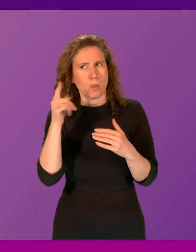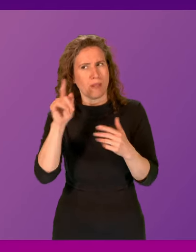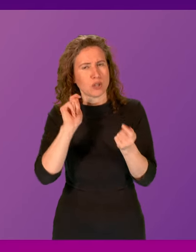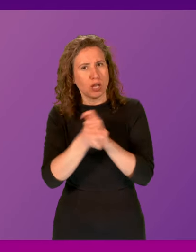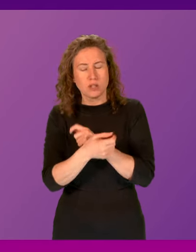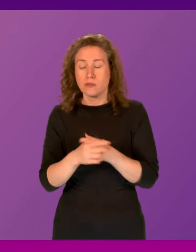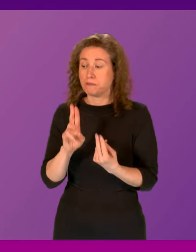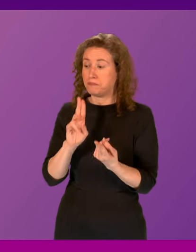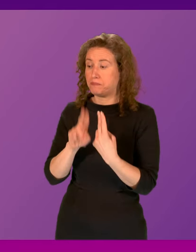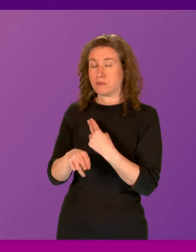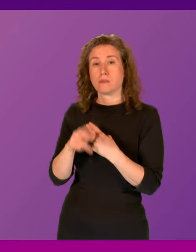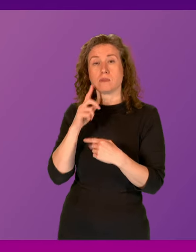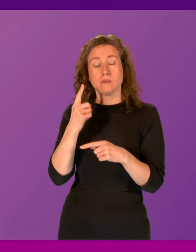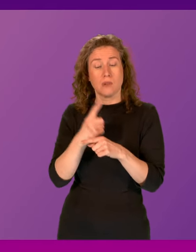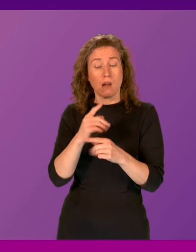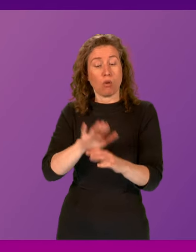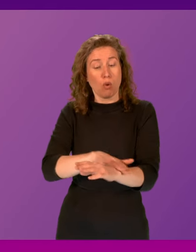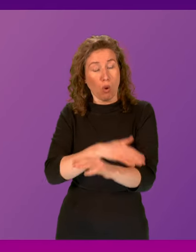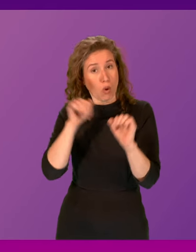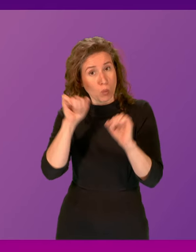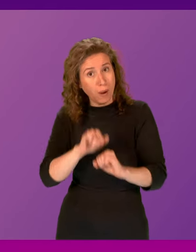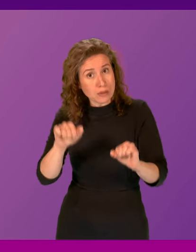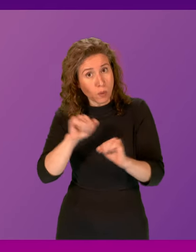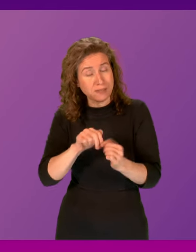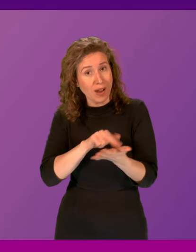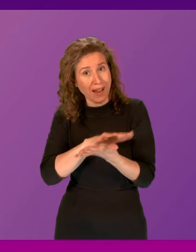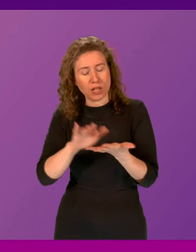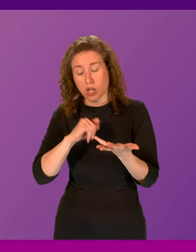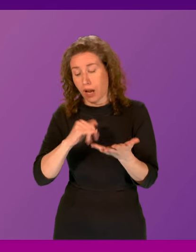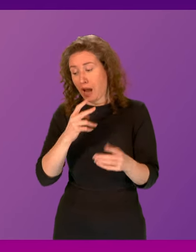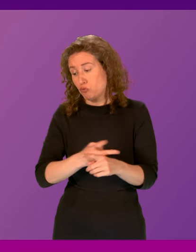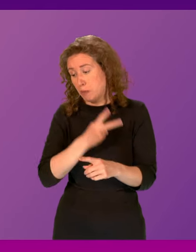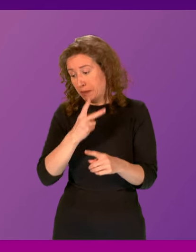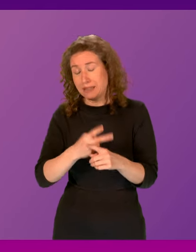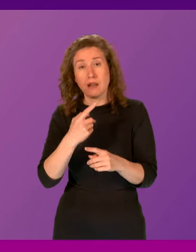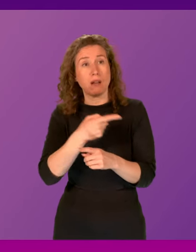When it comes to long waits, I reiterate what I have already said, which is that it is not acceptable for anybody to wait for far too long.